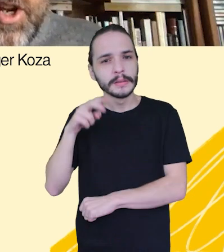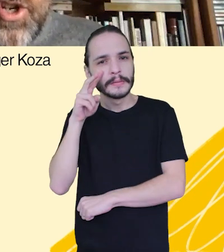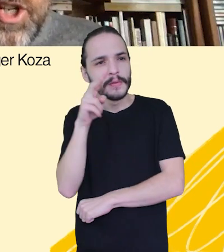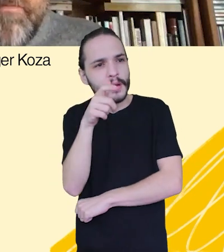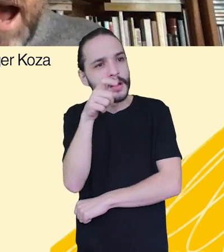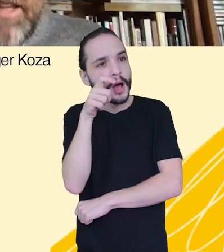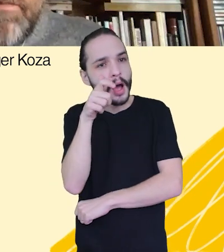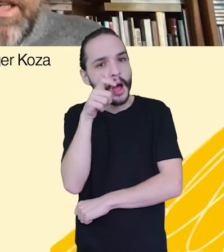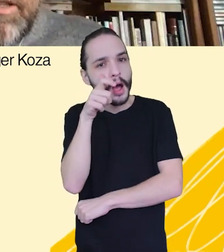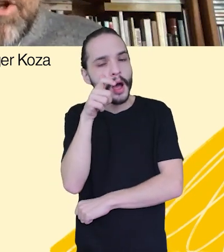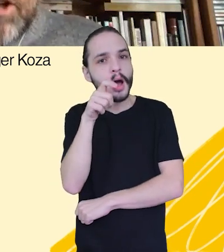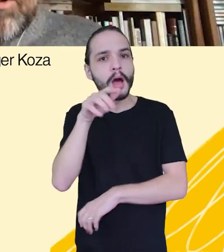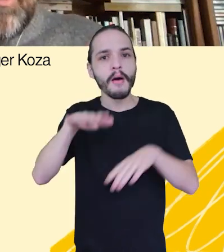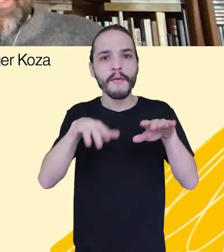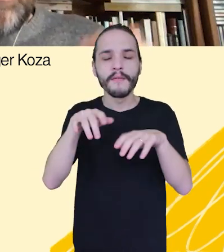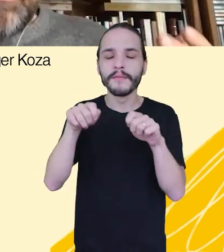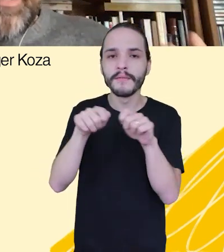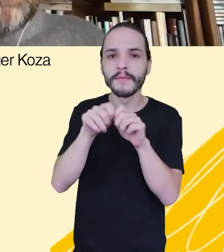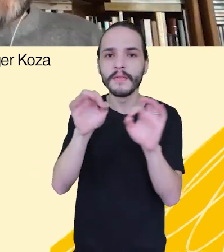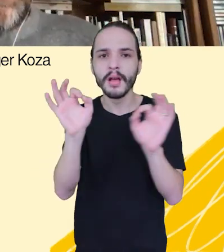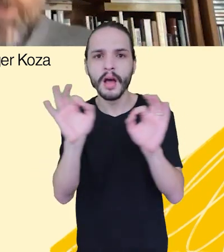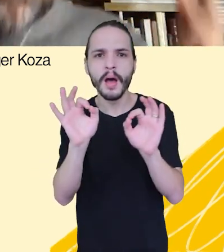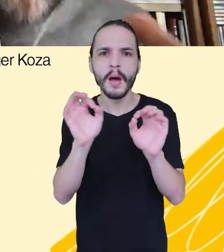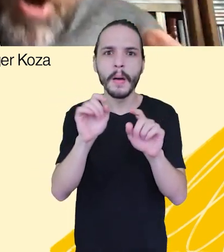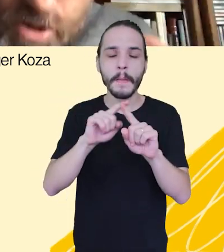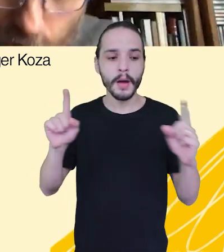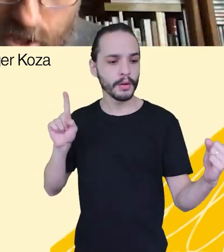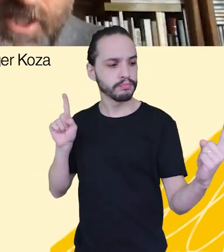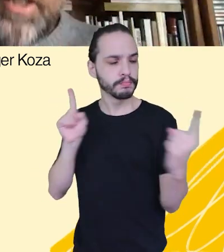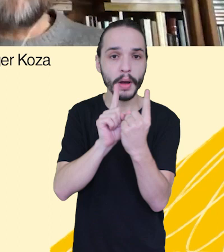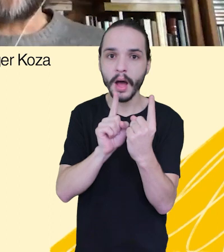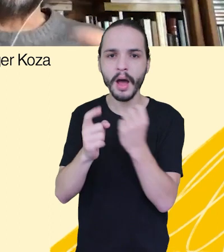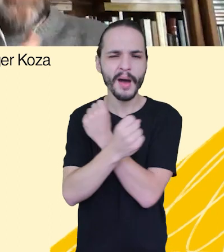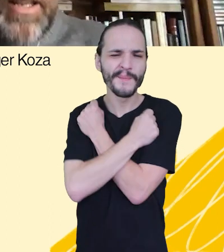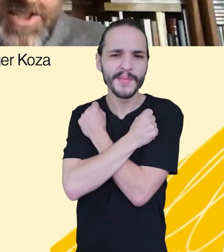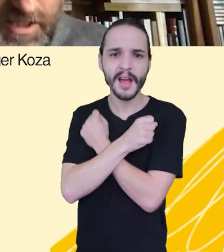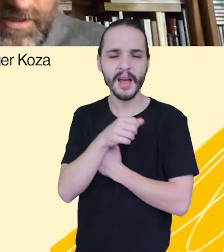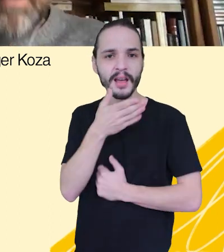that she might be not doing anything and somehow she goes towards him and hugs him.